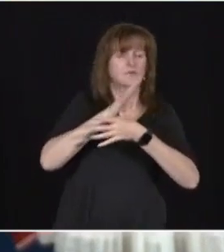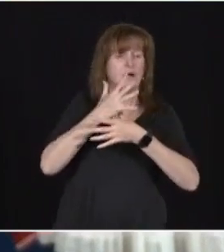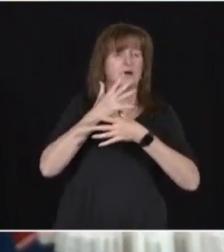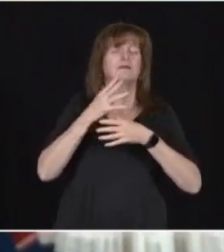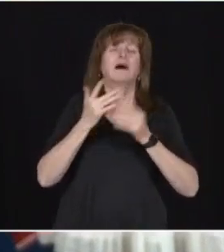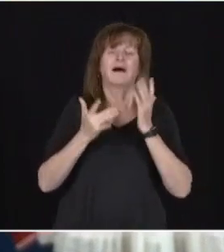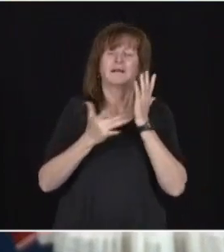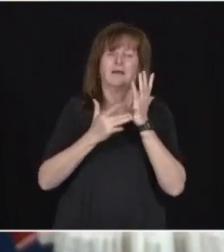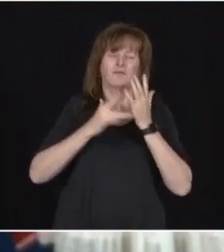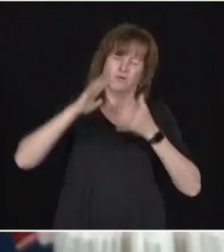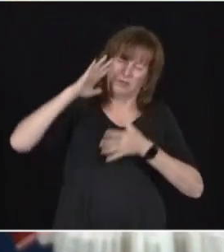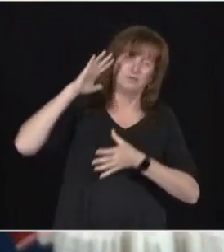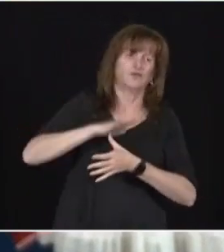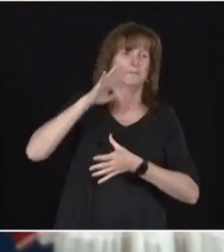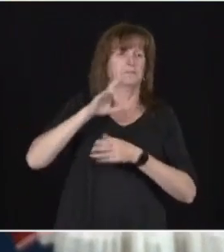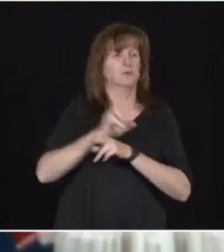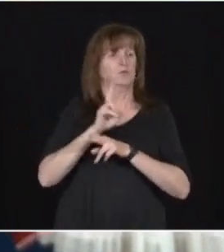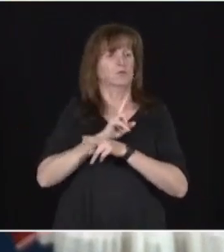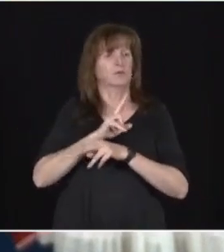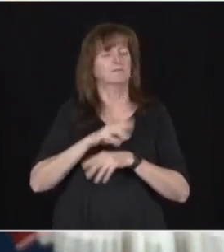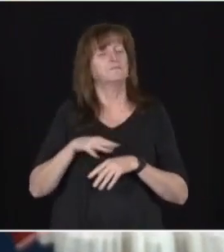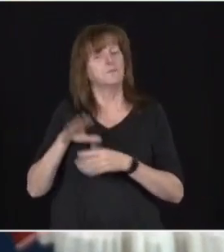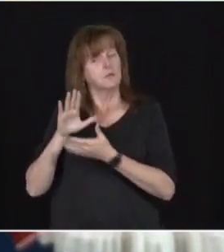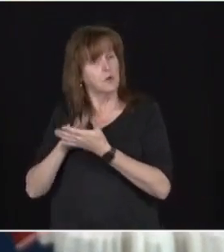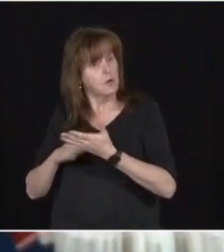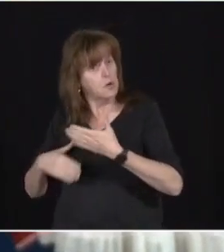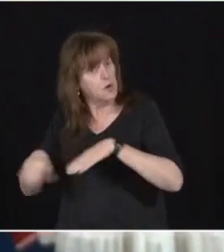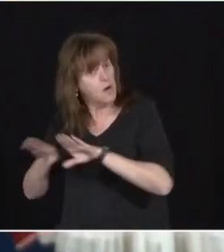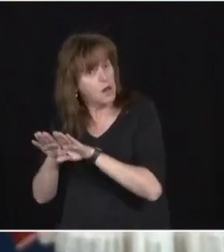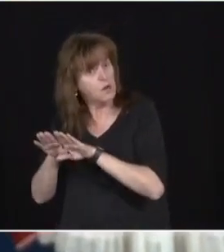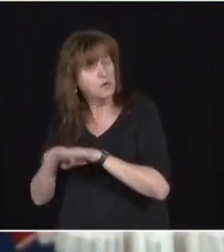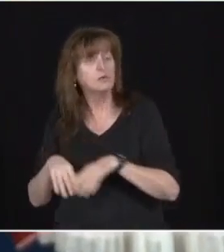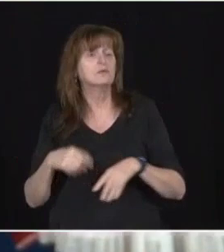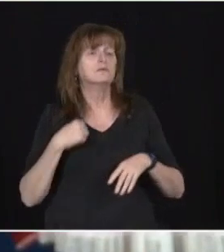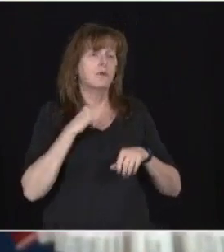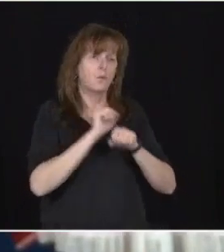During this time period, we have taken action by leveraging supports in the ingenuity of